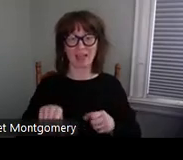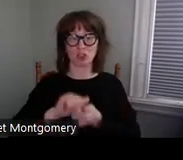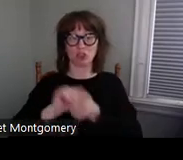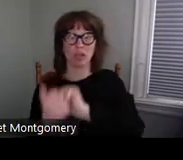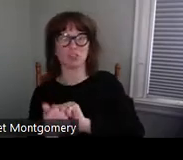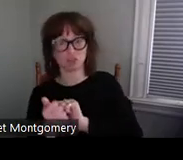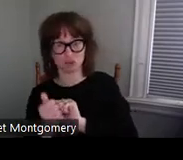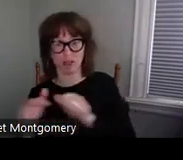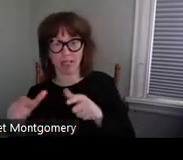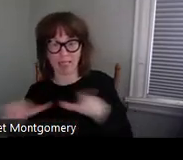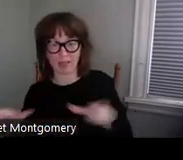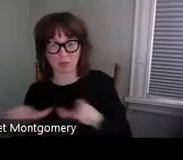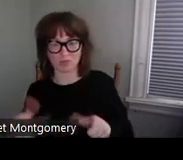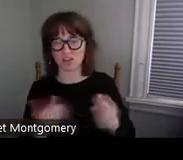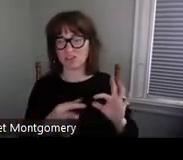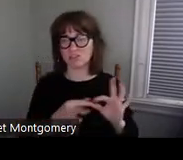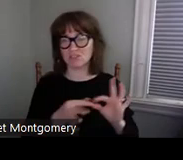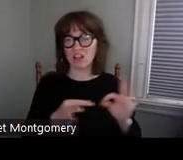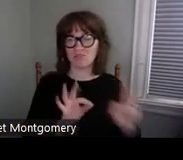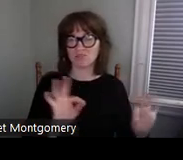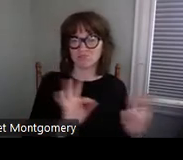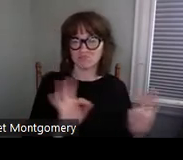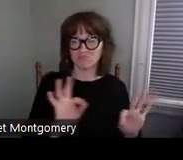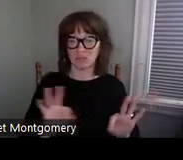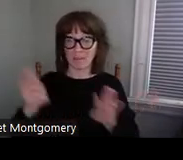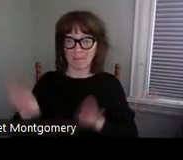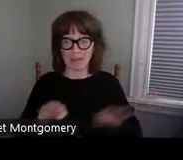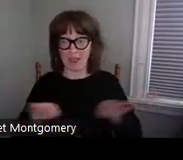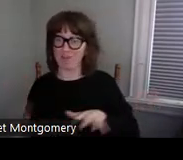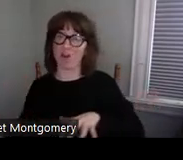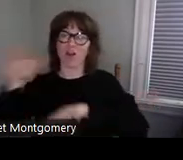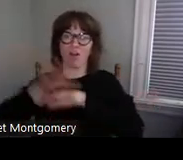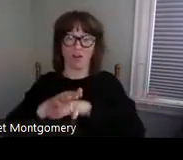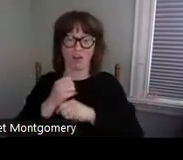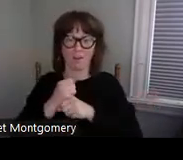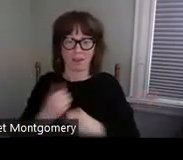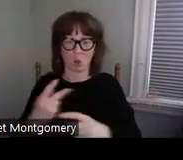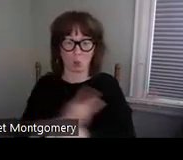12:43:11 Third how someone reacts to being told they've said or done something hurtful